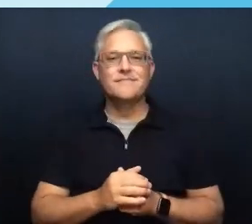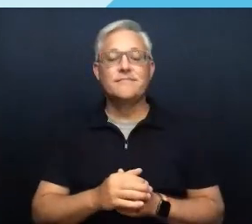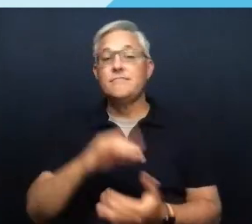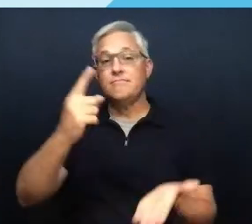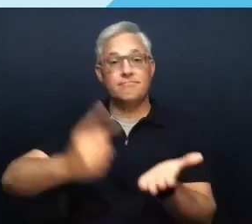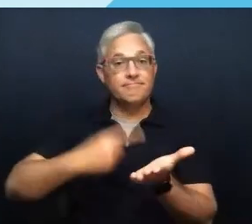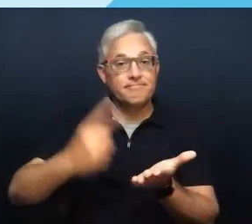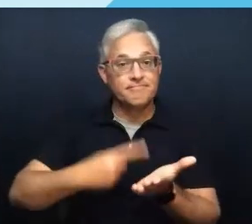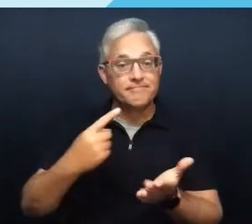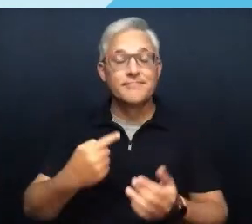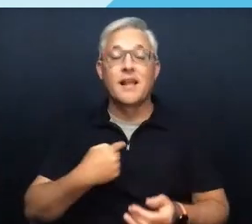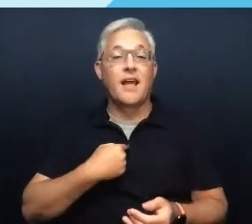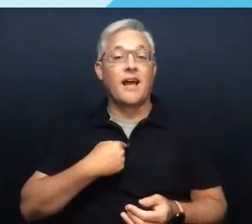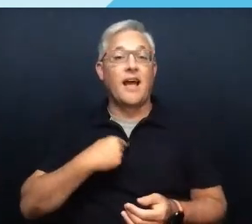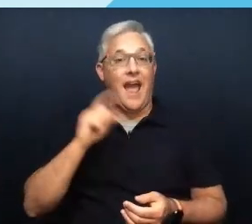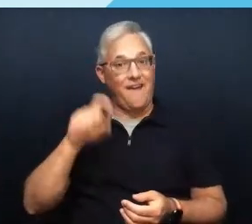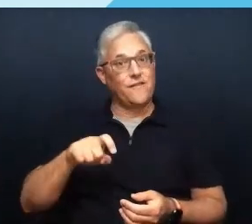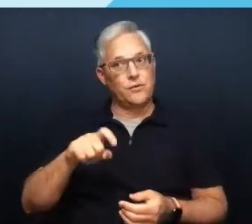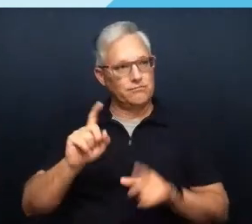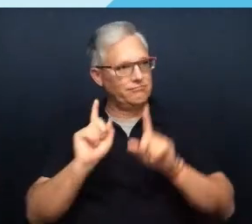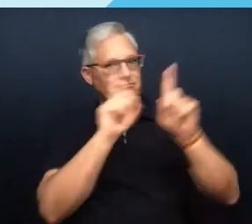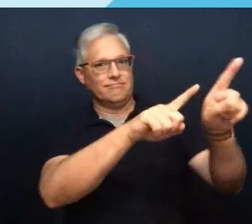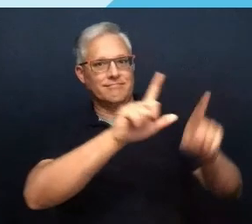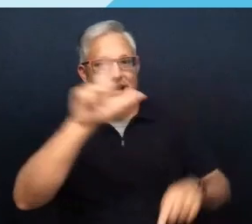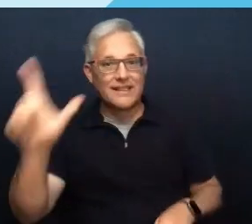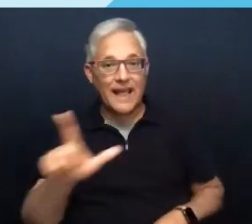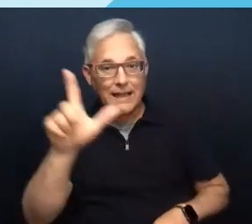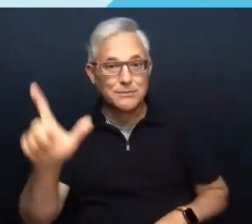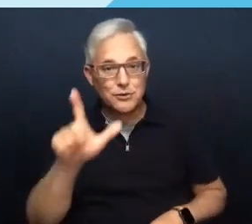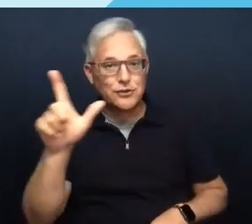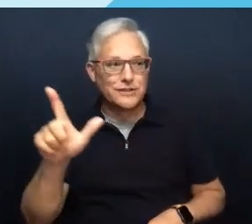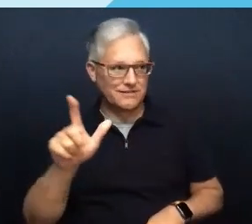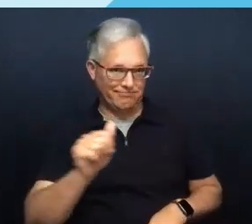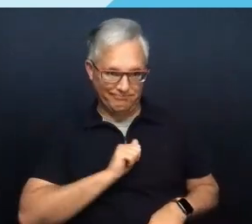to the library and make copies of the notes in case I didn't have access to the carbon copy